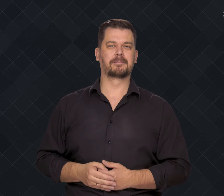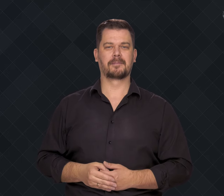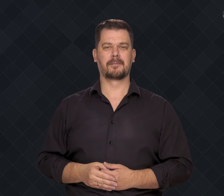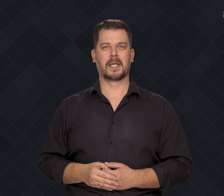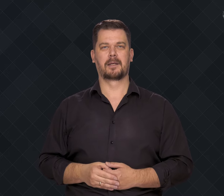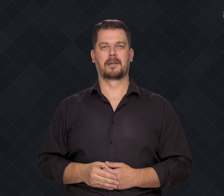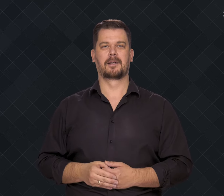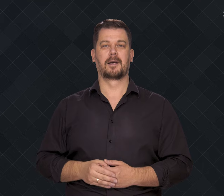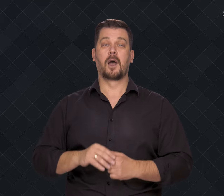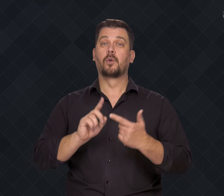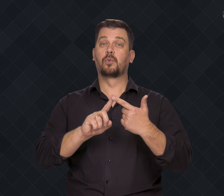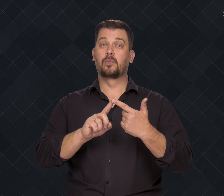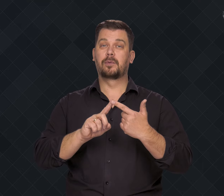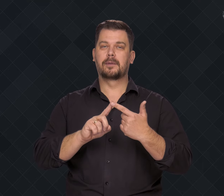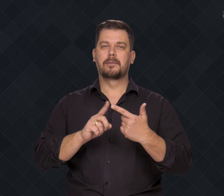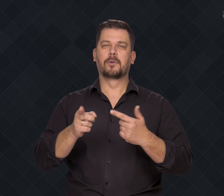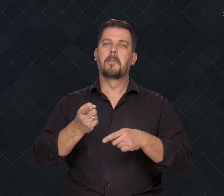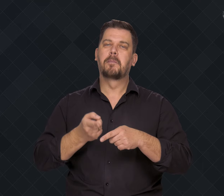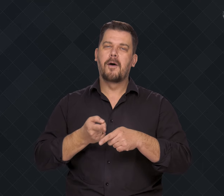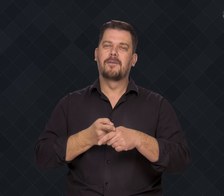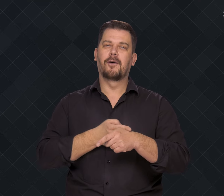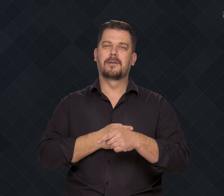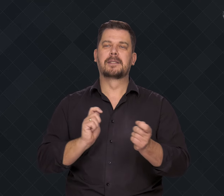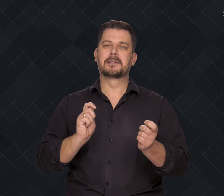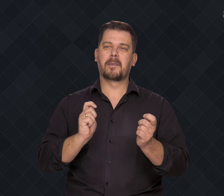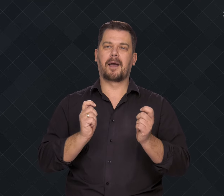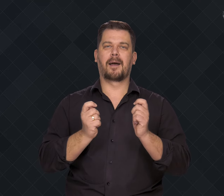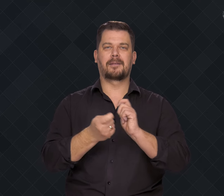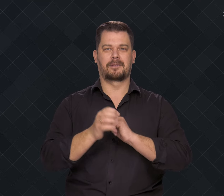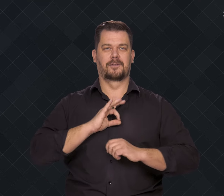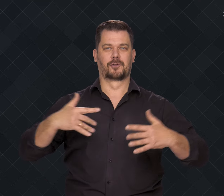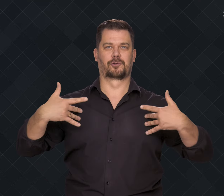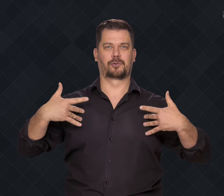The second method is to gradually introduce changes in your life